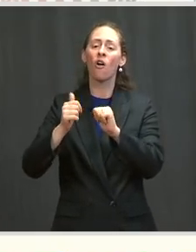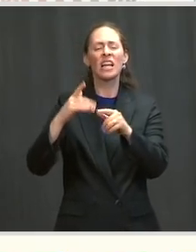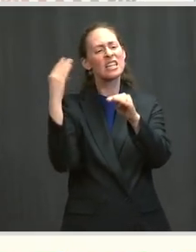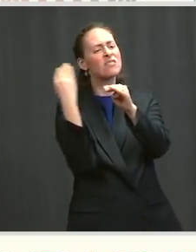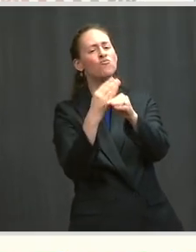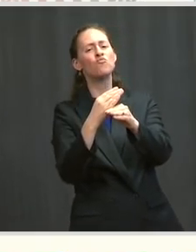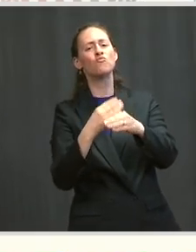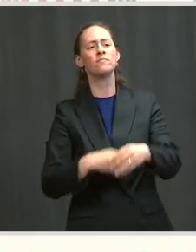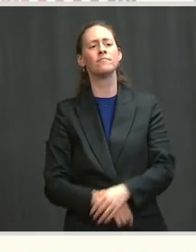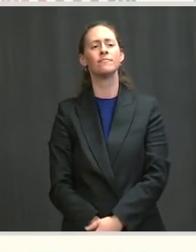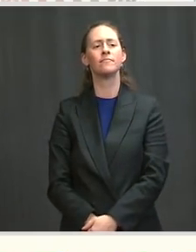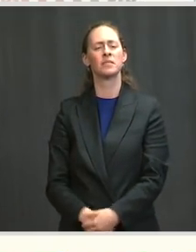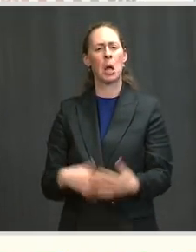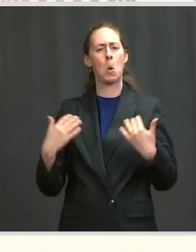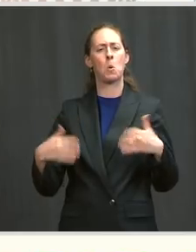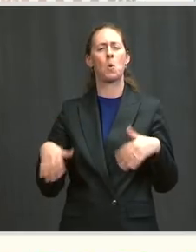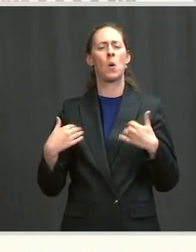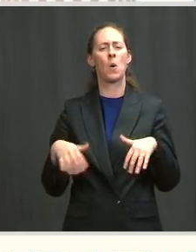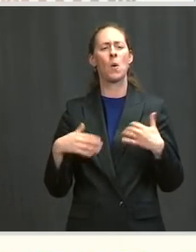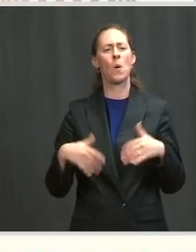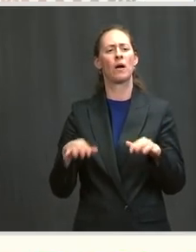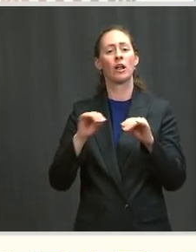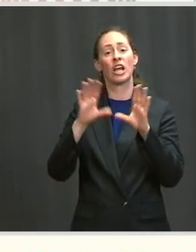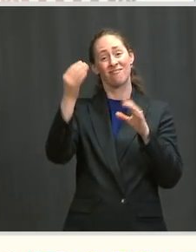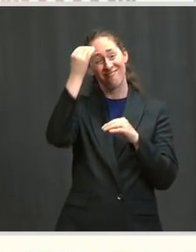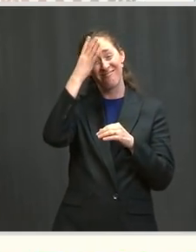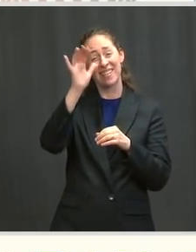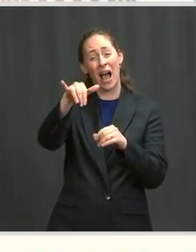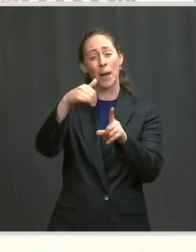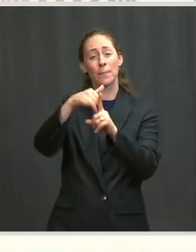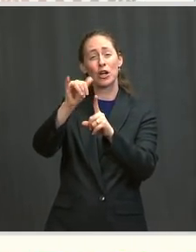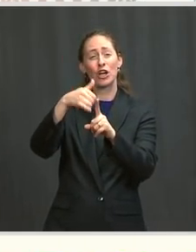Let's be clear: This is nothing more than bullying disguised as legislation.